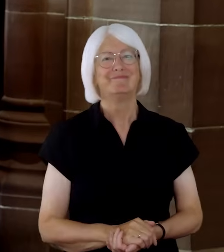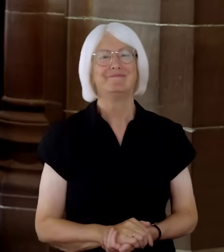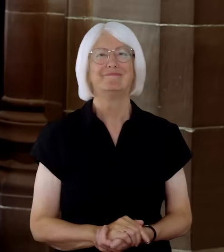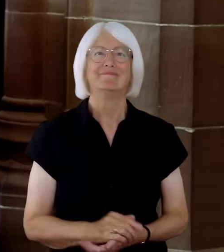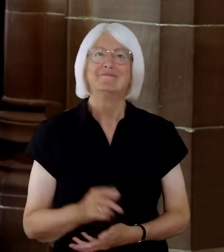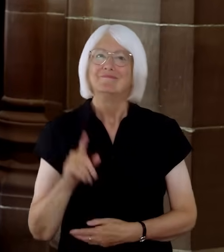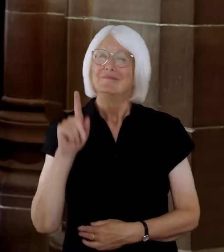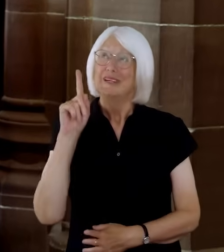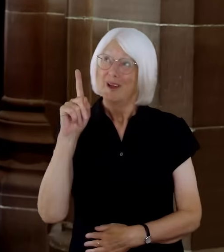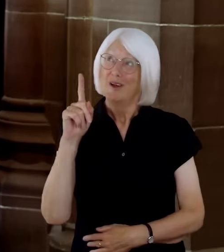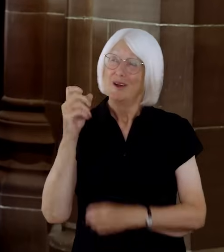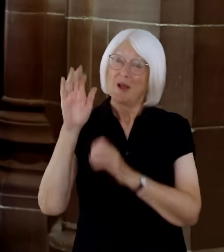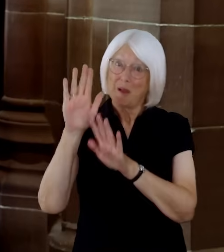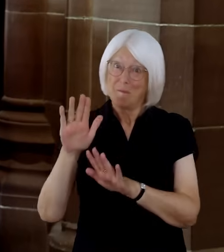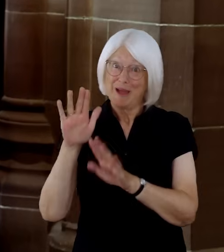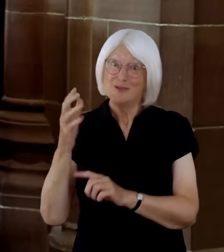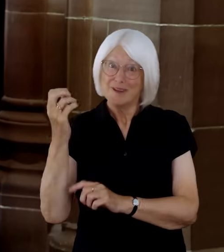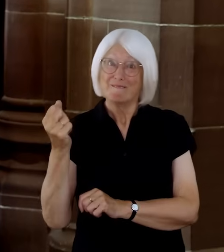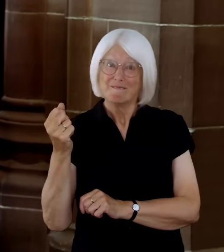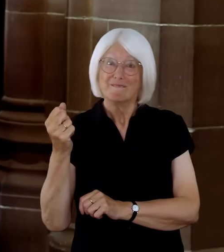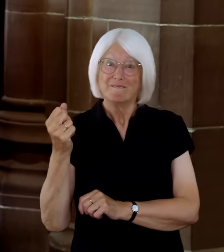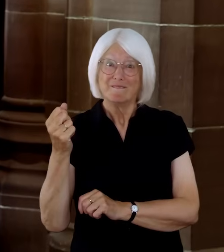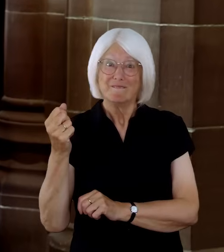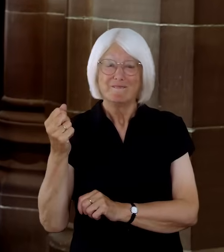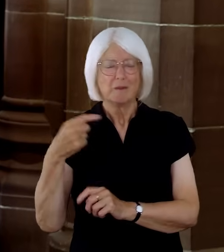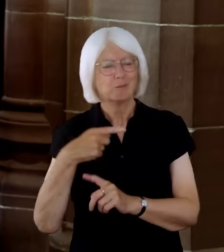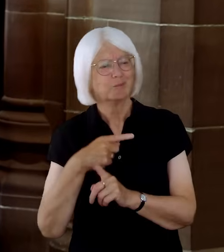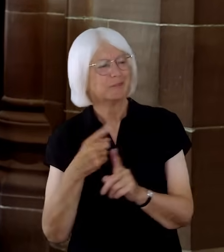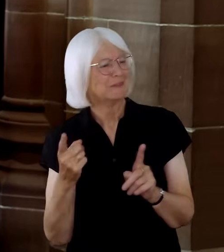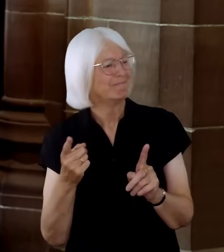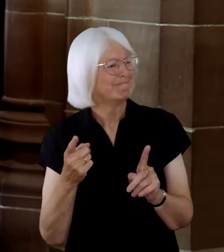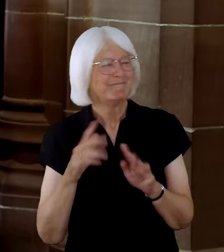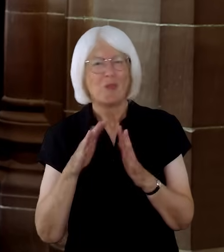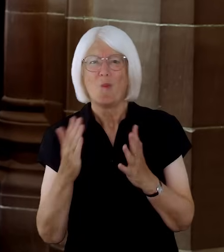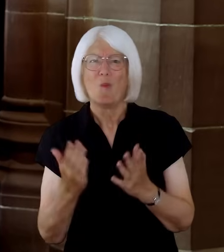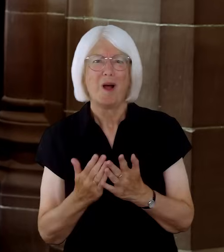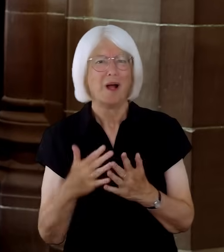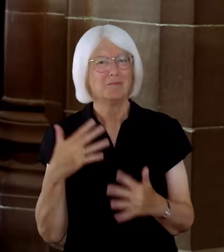God of compassion into the unease and weariness of the world